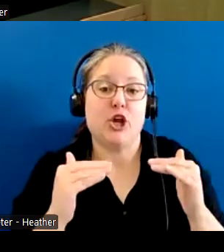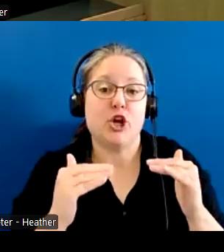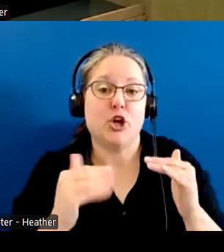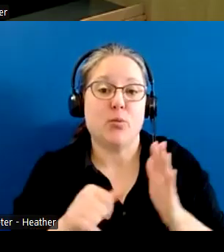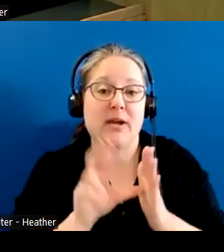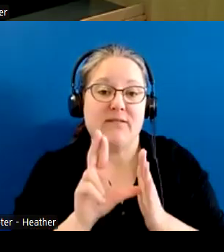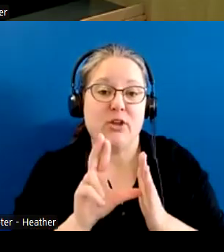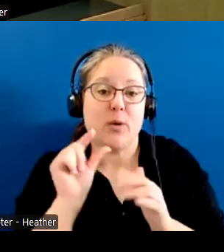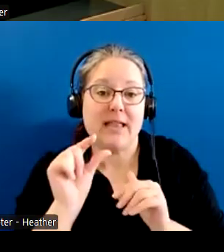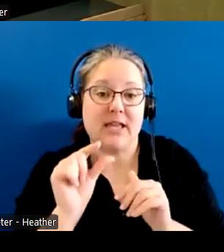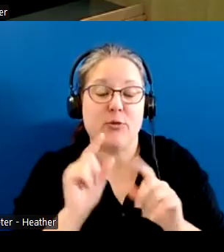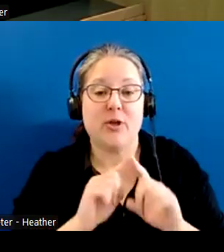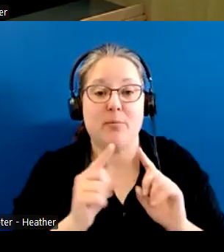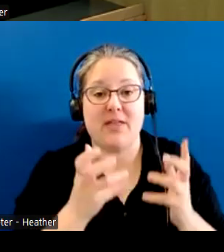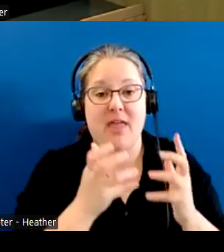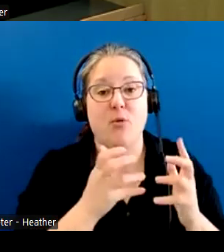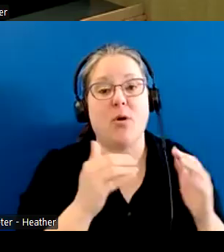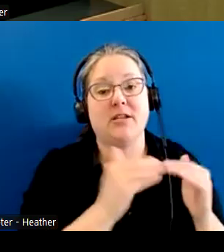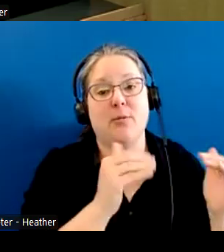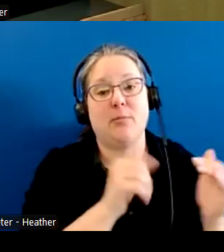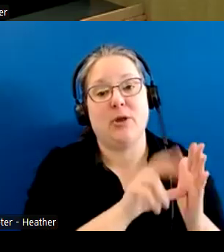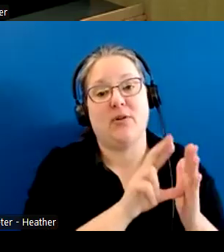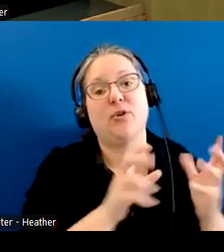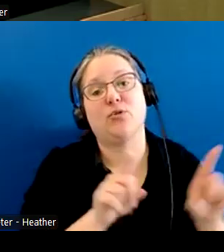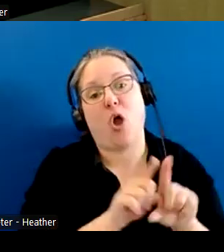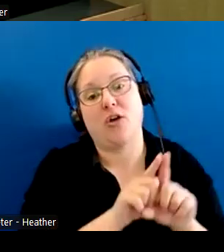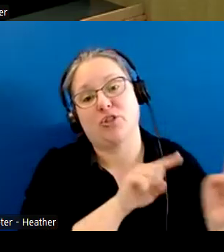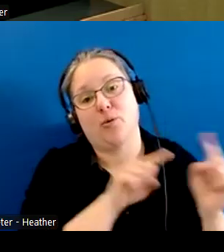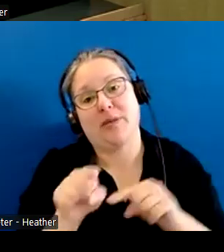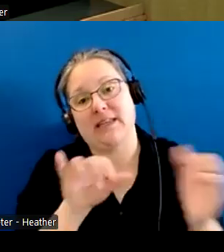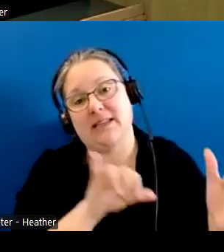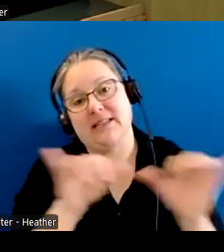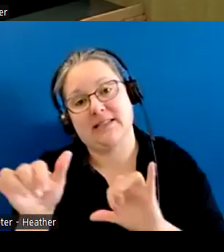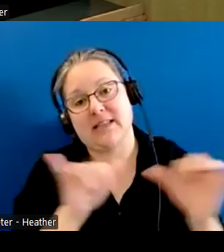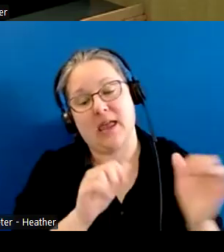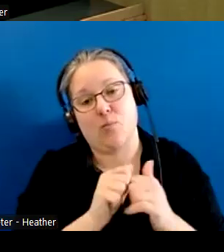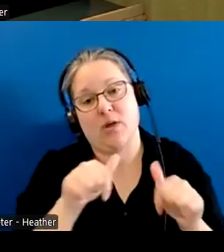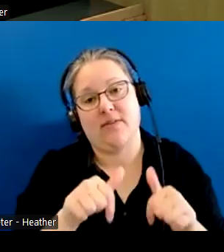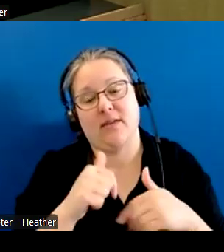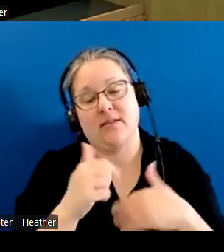there is a move to try to get peer review to also start to do this um process so there isn't so much